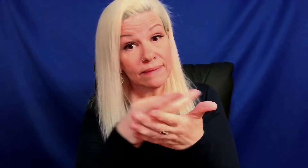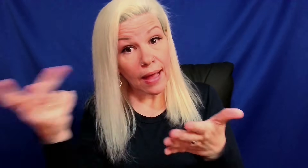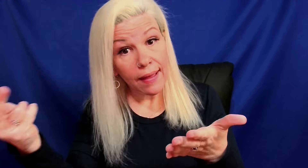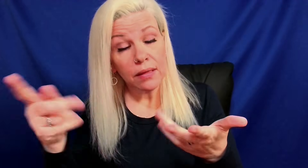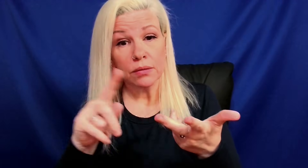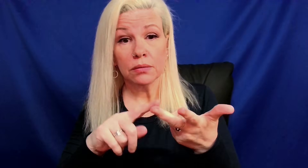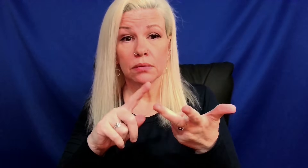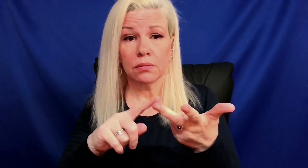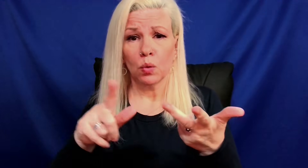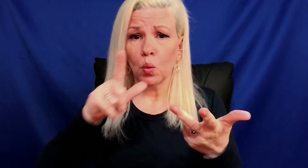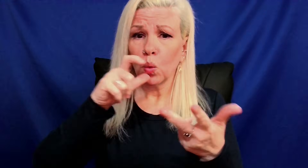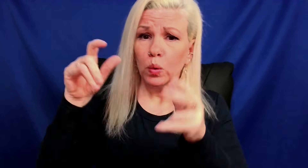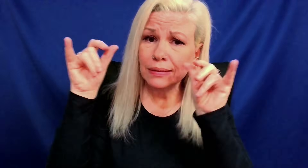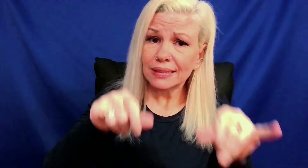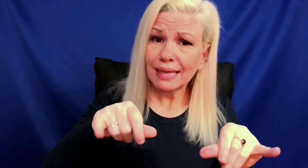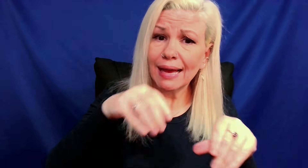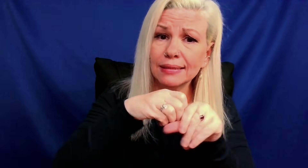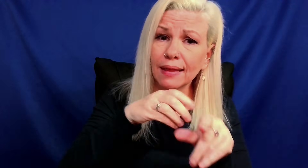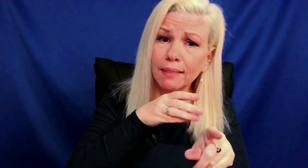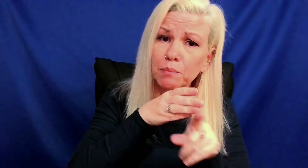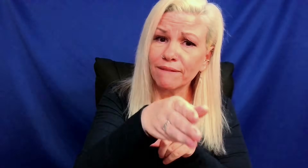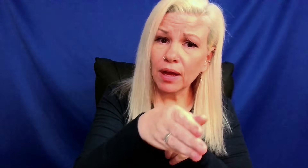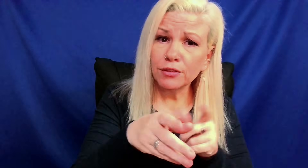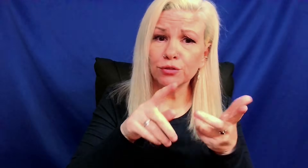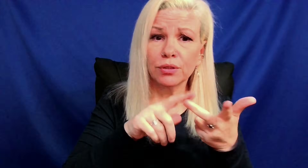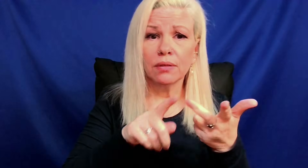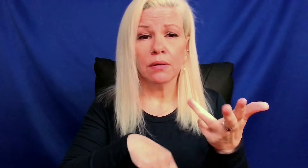who stays in the profession, and who gets excluded.